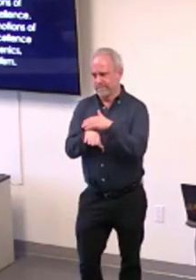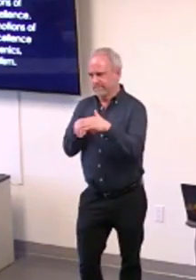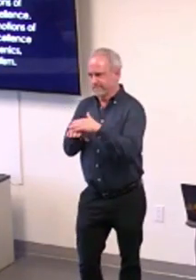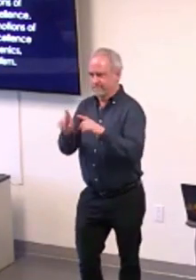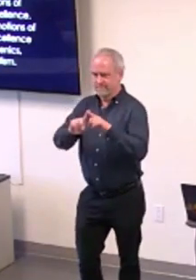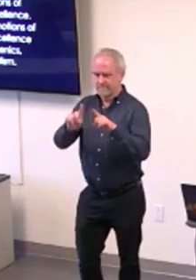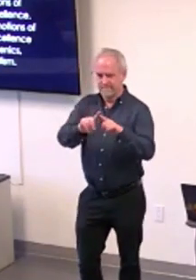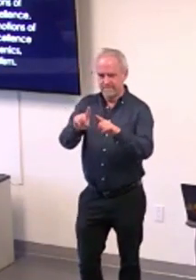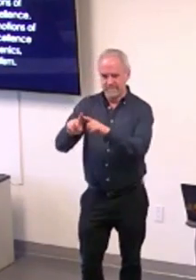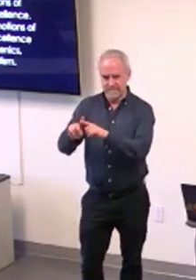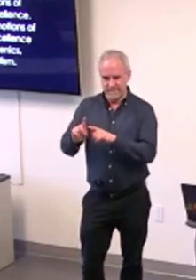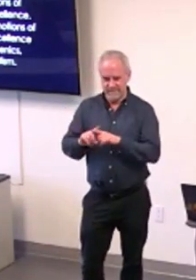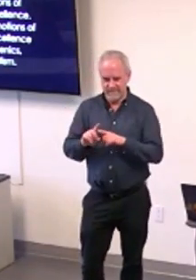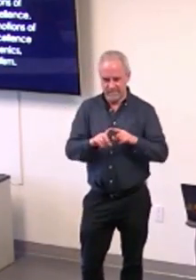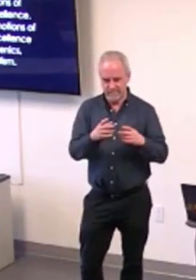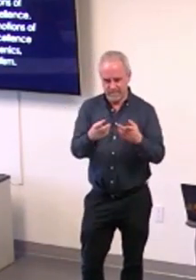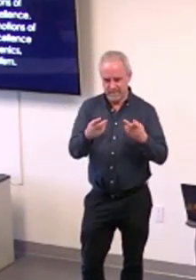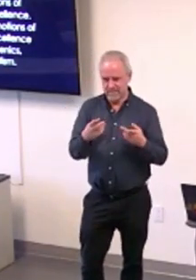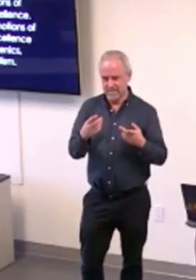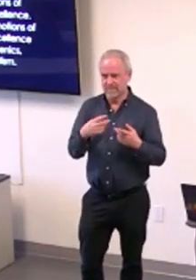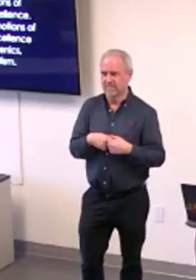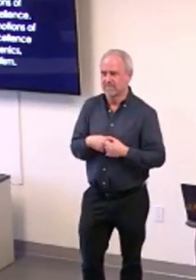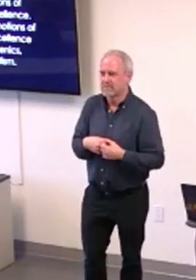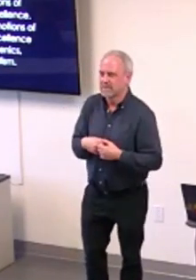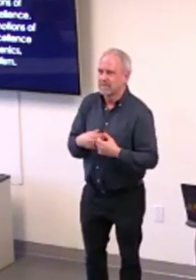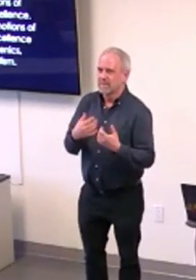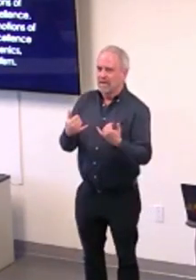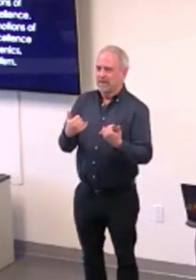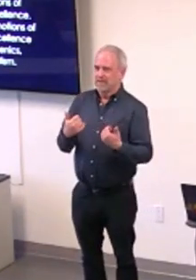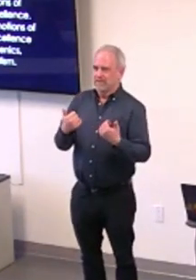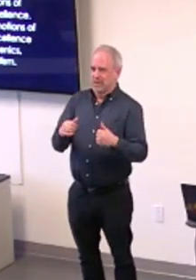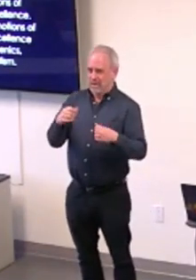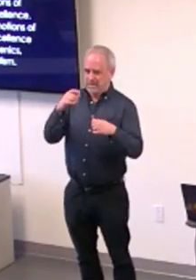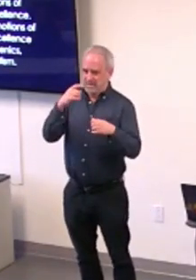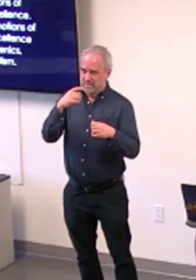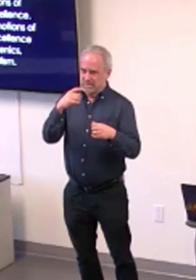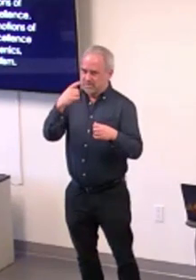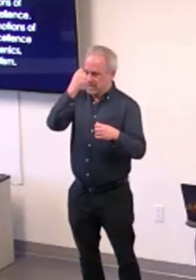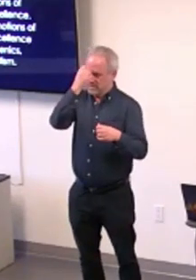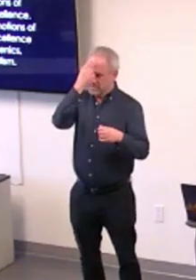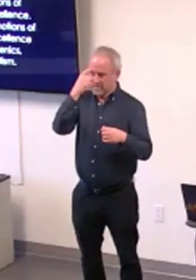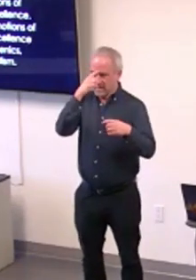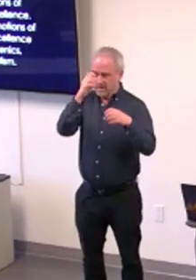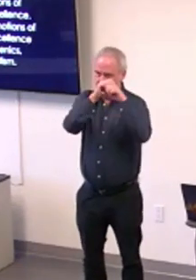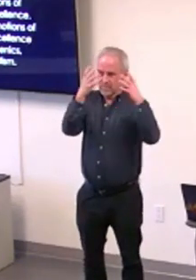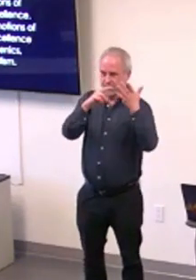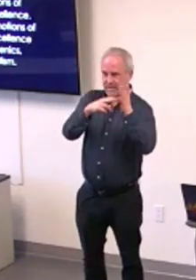Reimagining what is ableism really. So if you ask most white disabled folks,